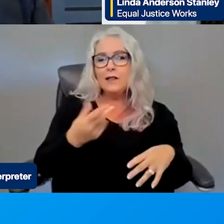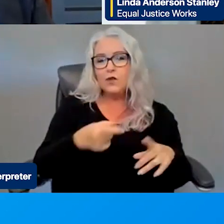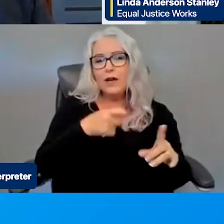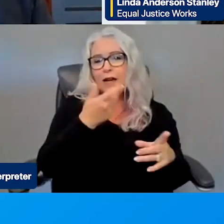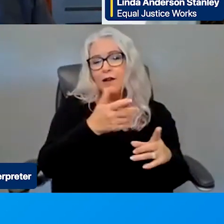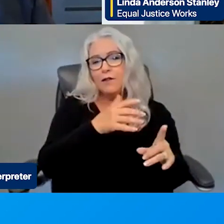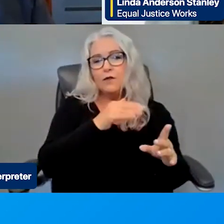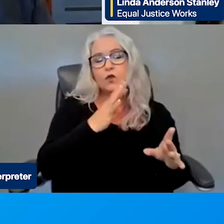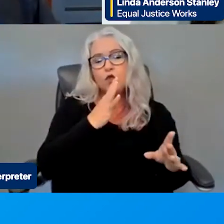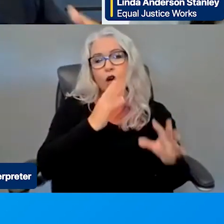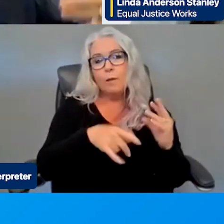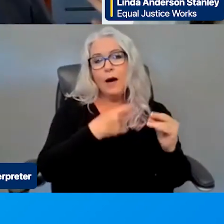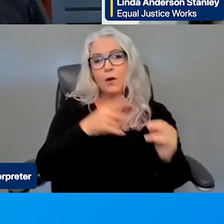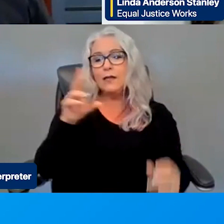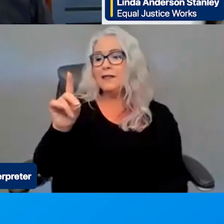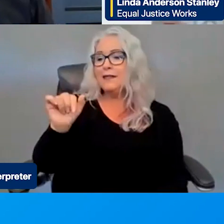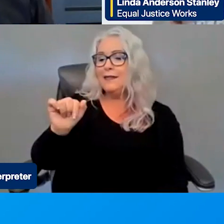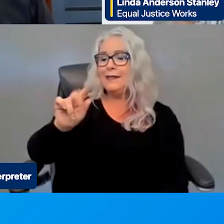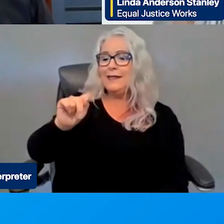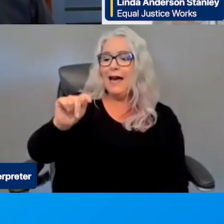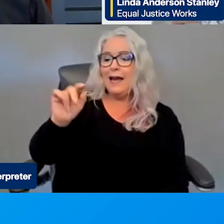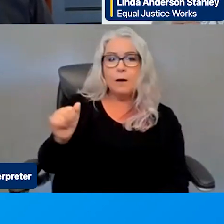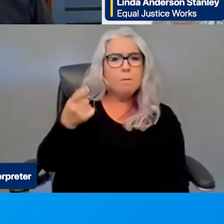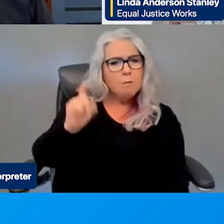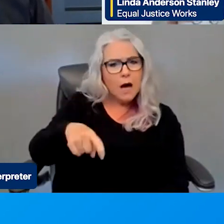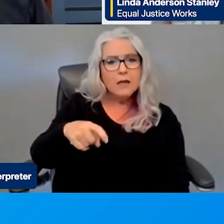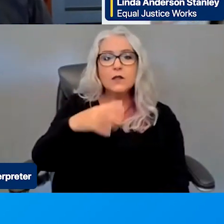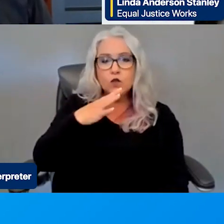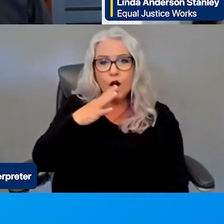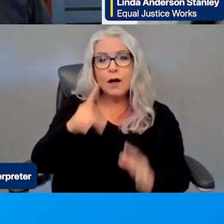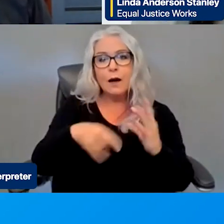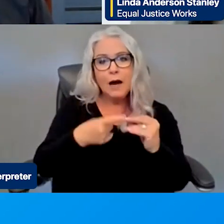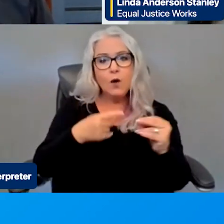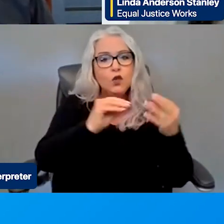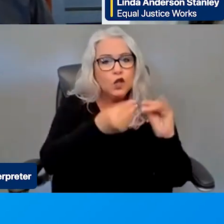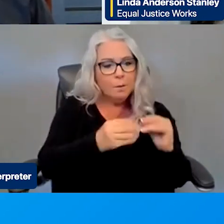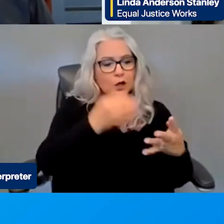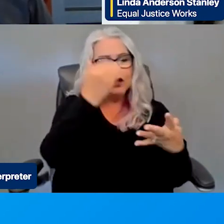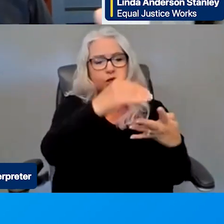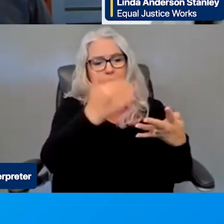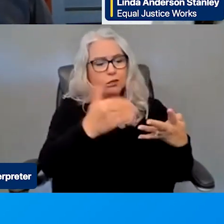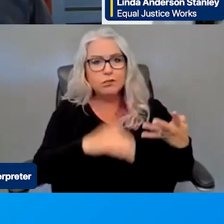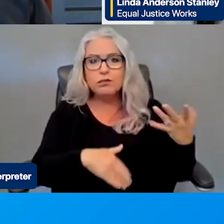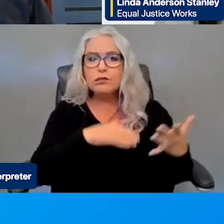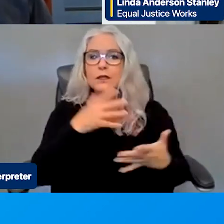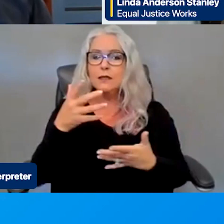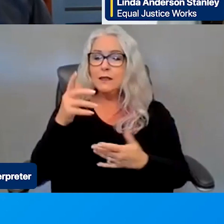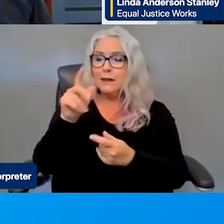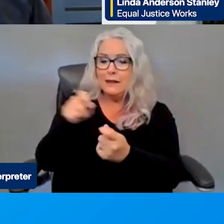all talking about data. You have to talk about data as lawyers and/or in those that are appealing to policy makers.